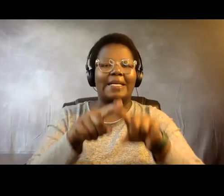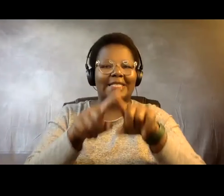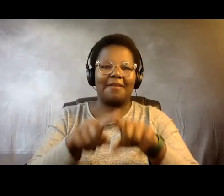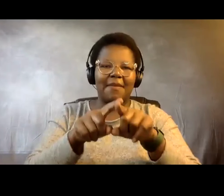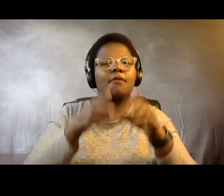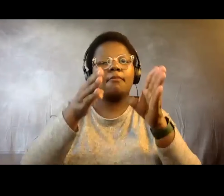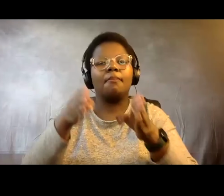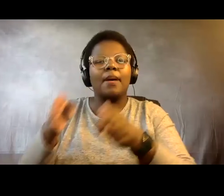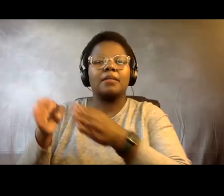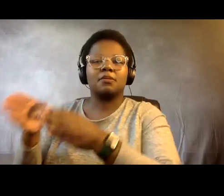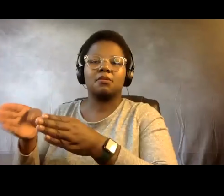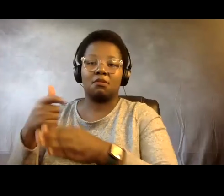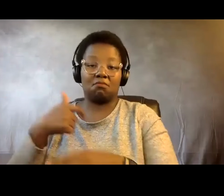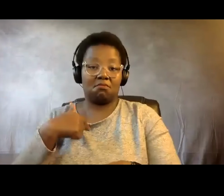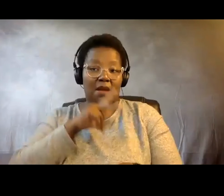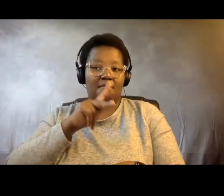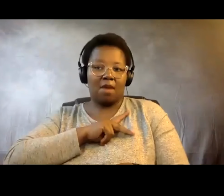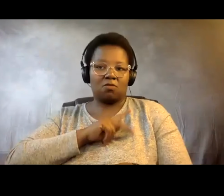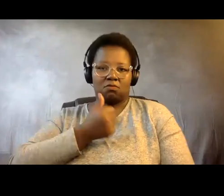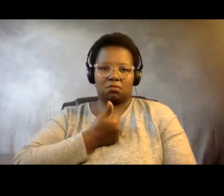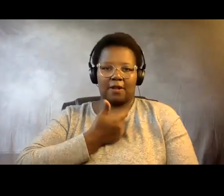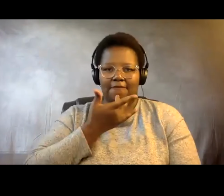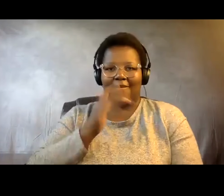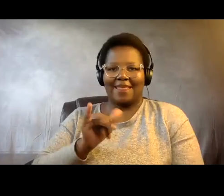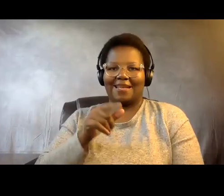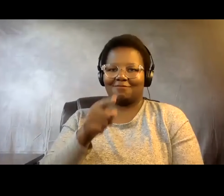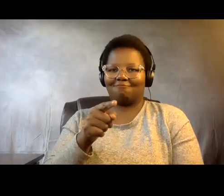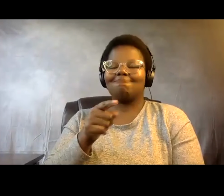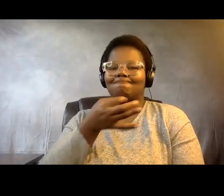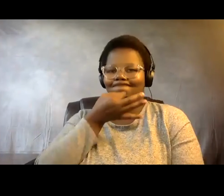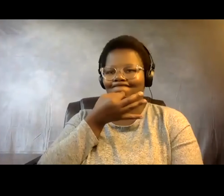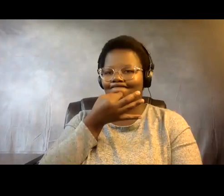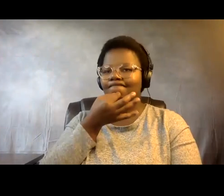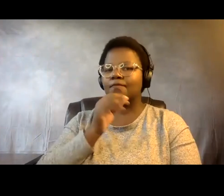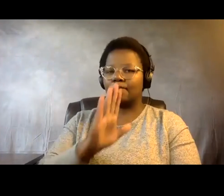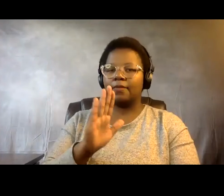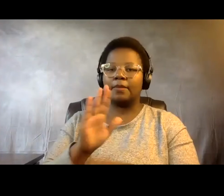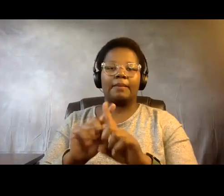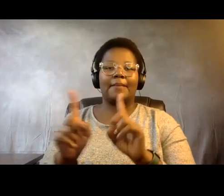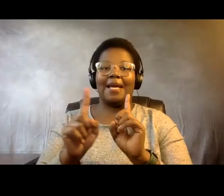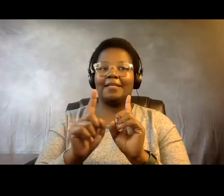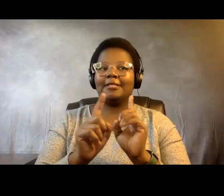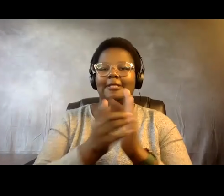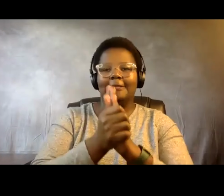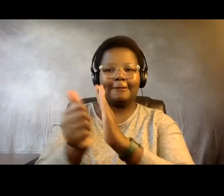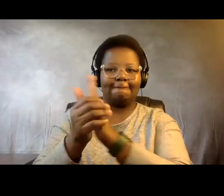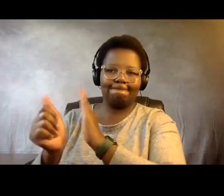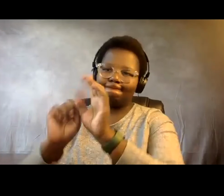area of expertise, but I would advise to do such an exercise with your own team. Like, the mapping